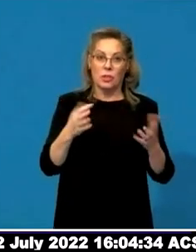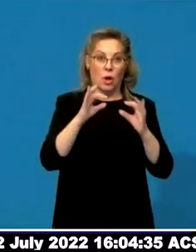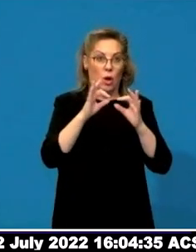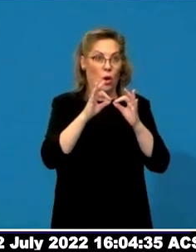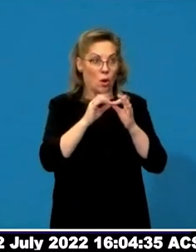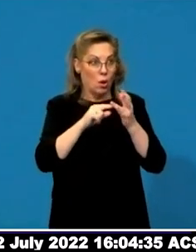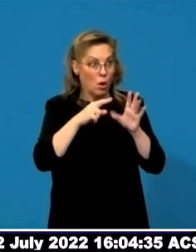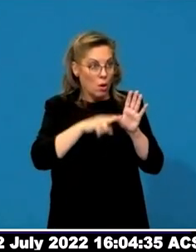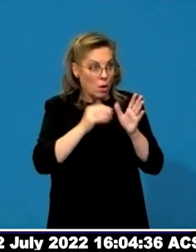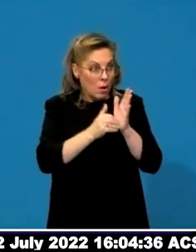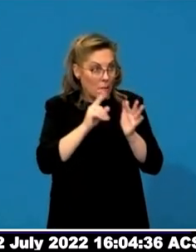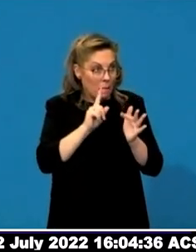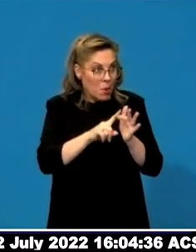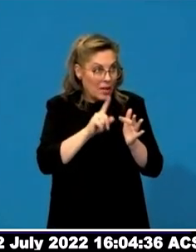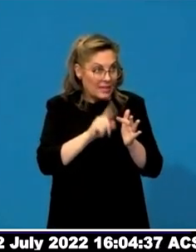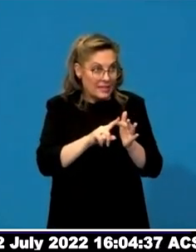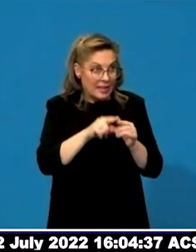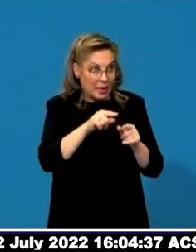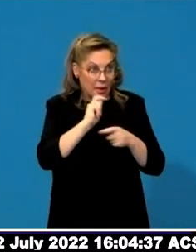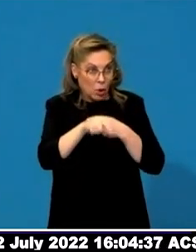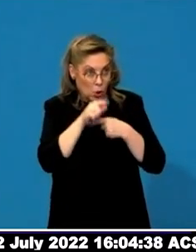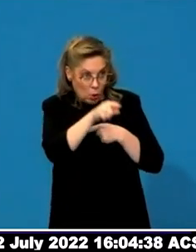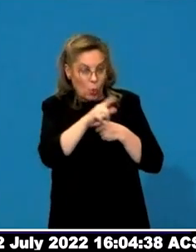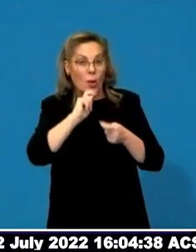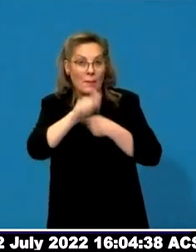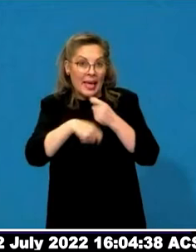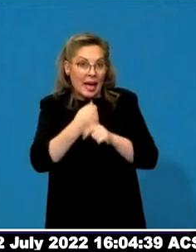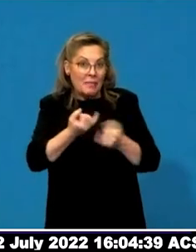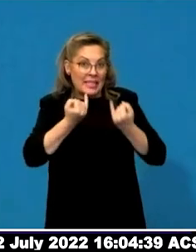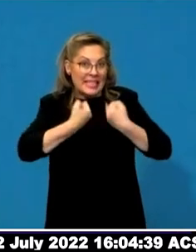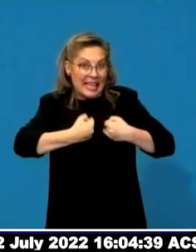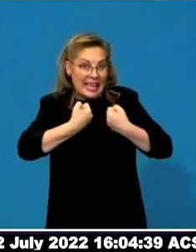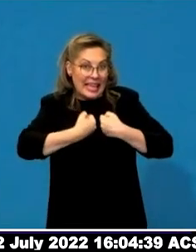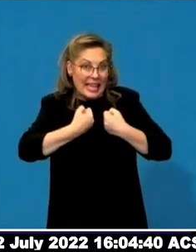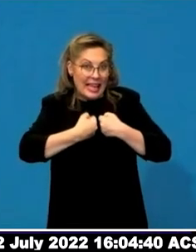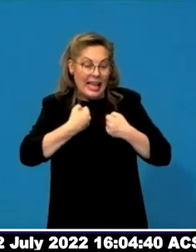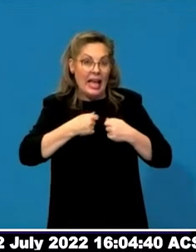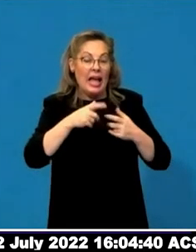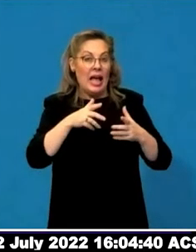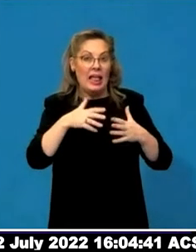took you by dinghy to TI, to Thursday Island? Yeah.